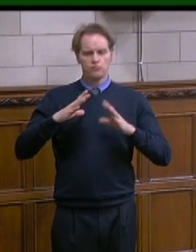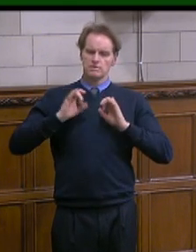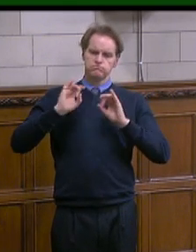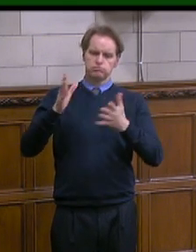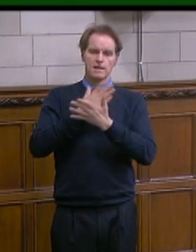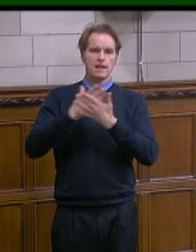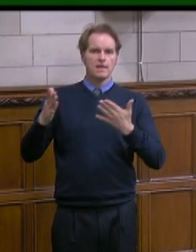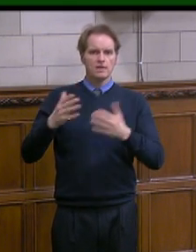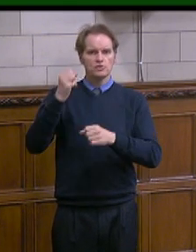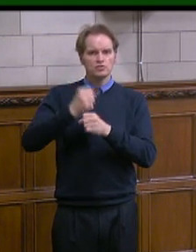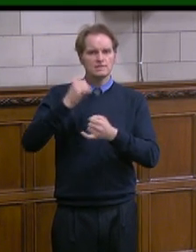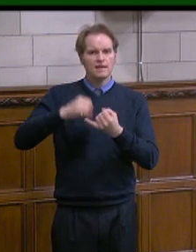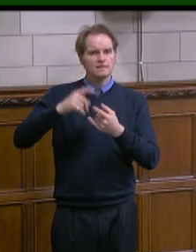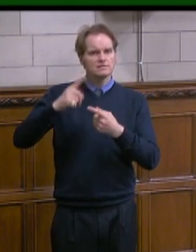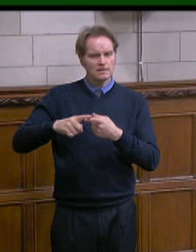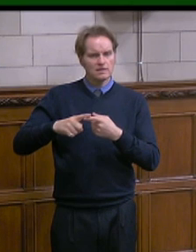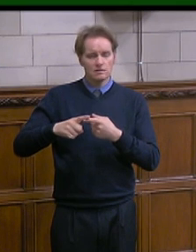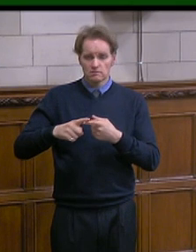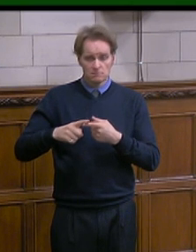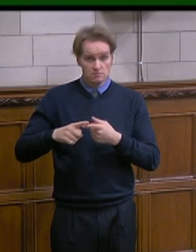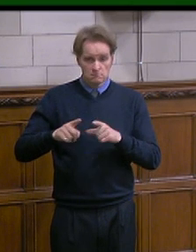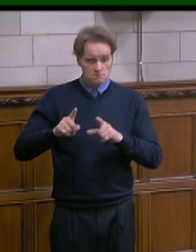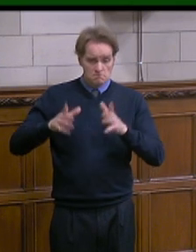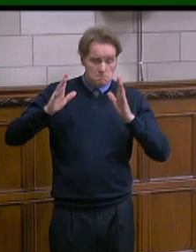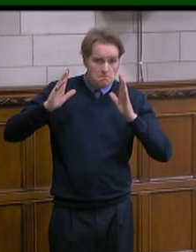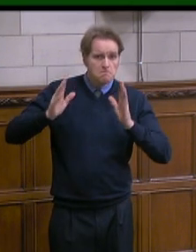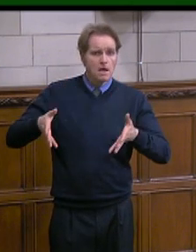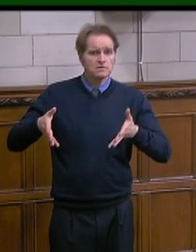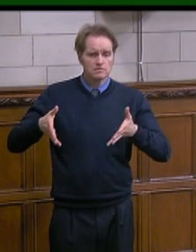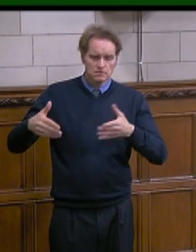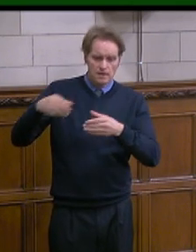society does not believe that it needs to be a mandatory part of the national curriculum,